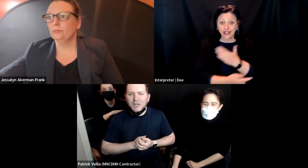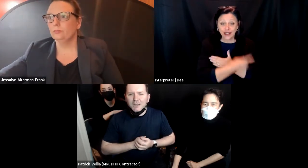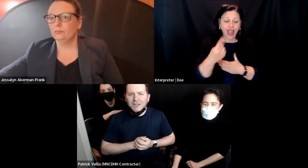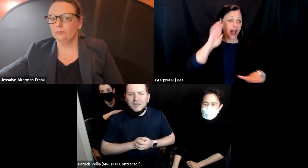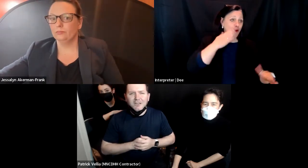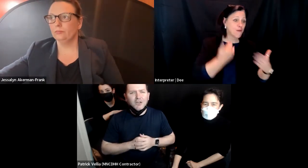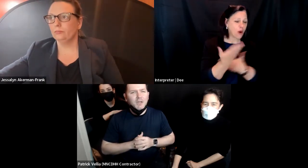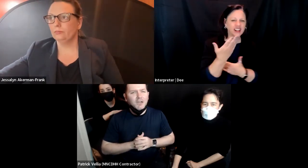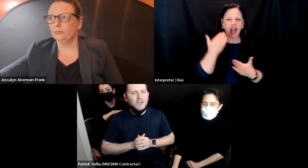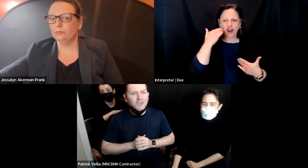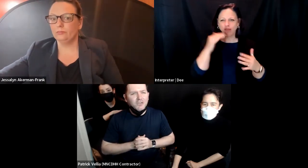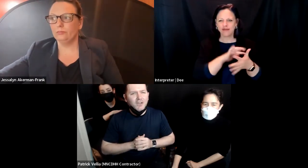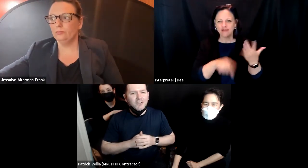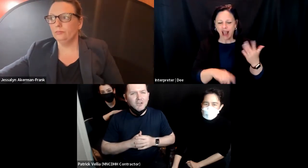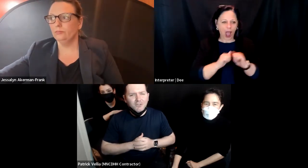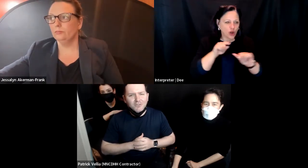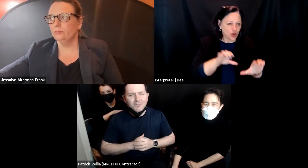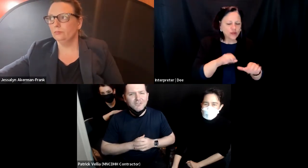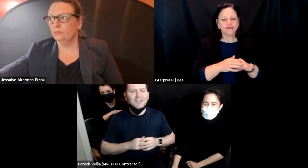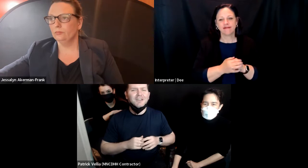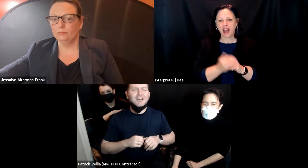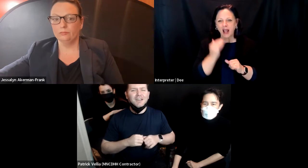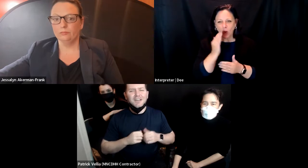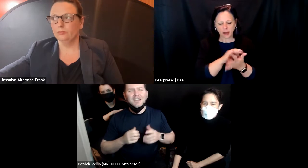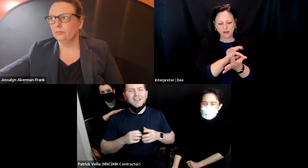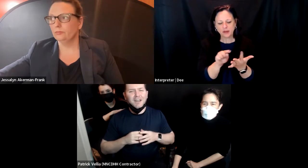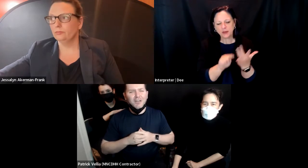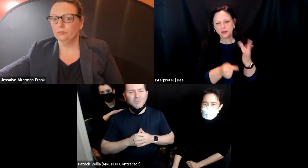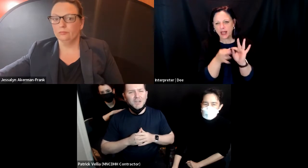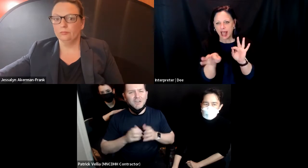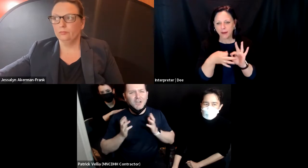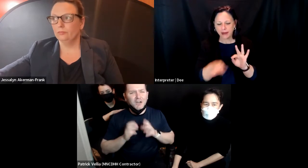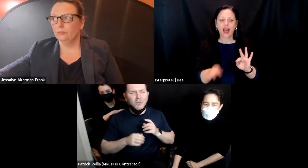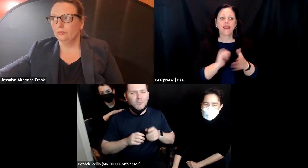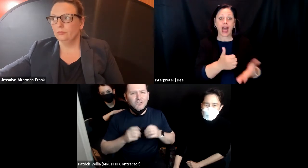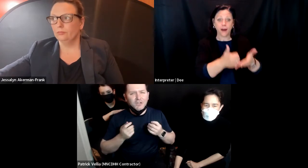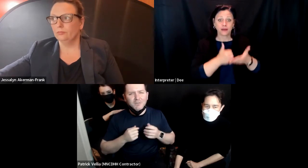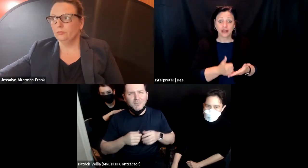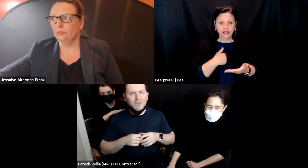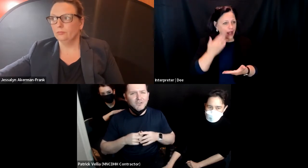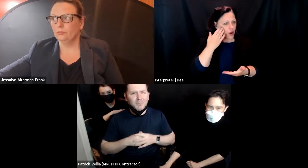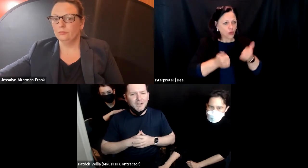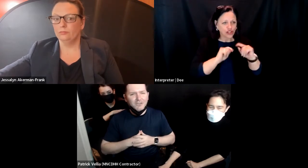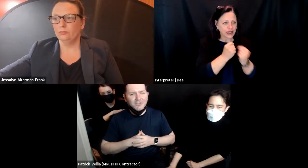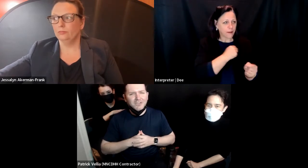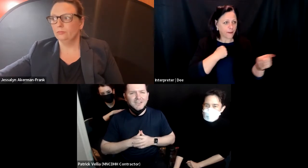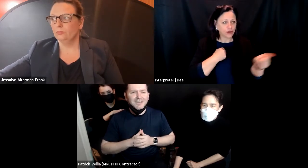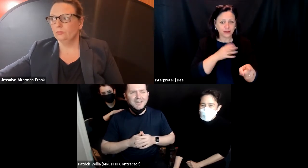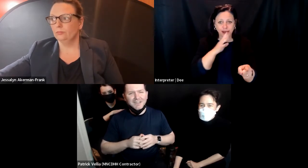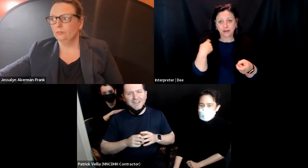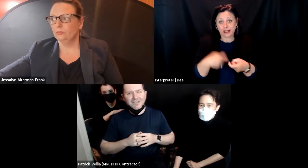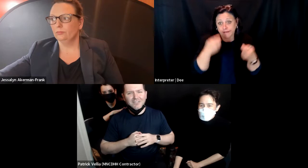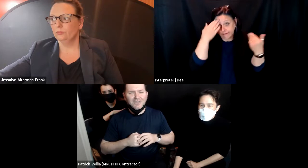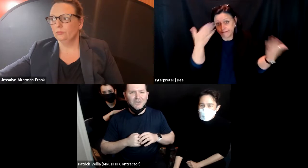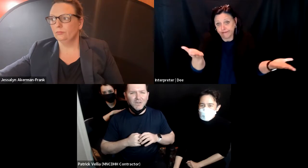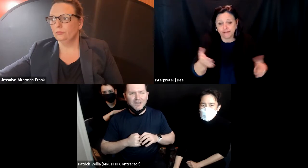So I know enough to do the same sentence bilingual.